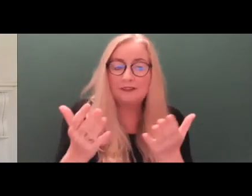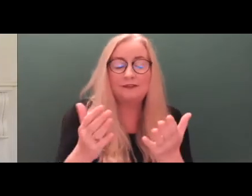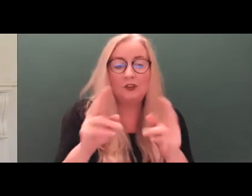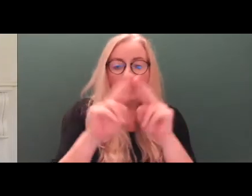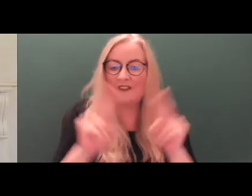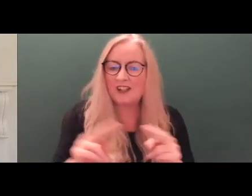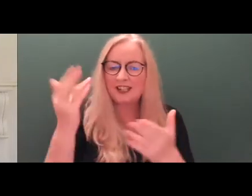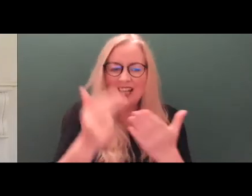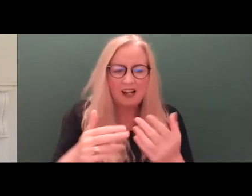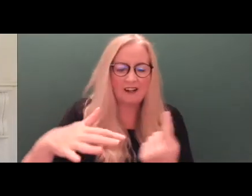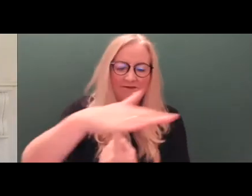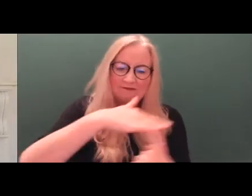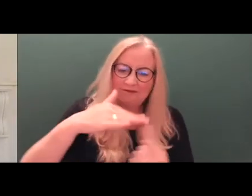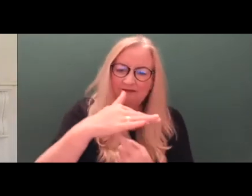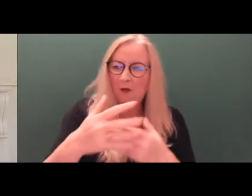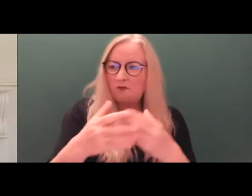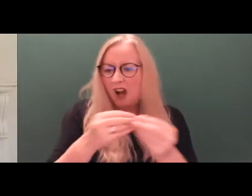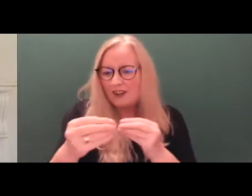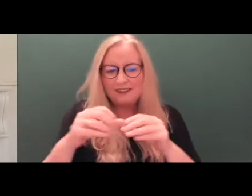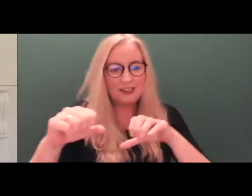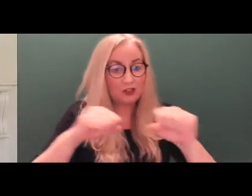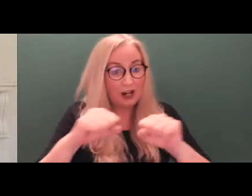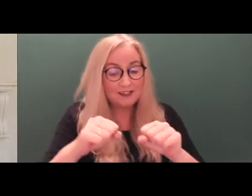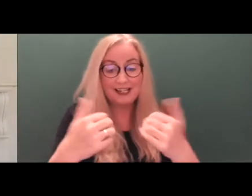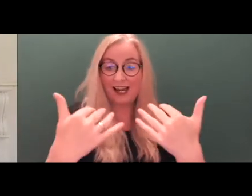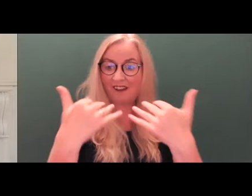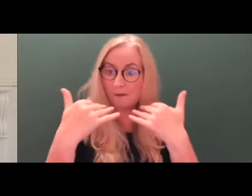products, services, and information and communications technology.